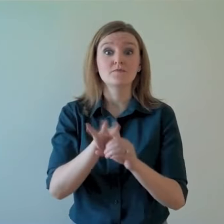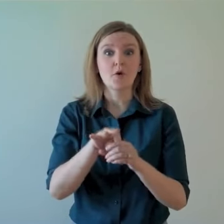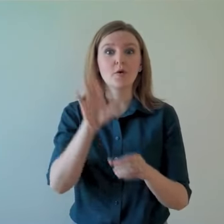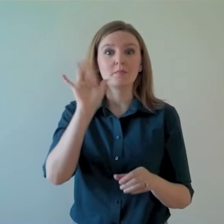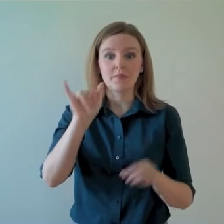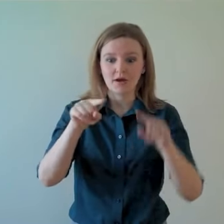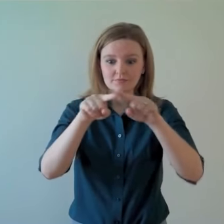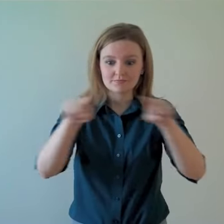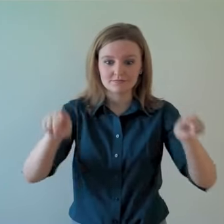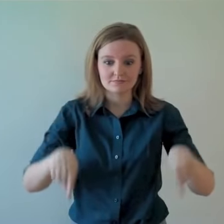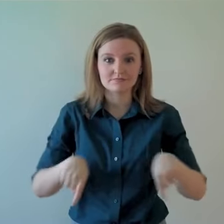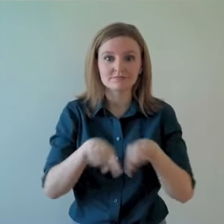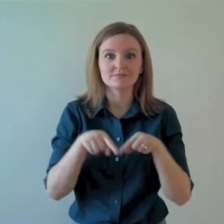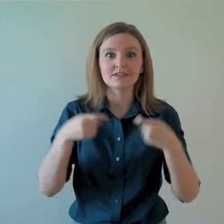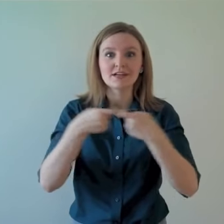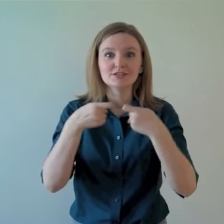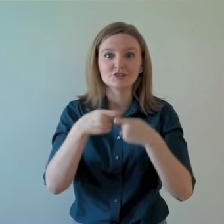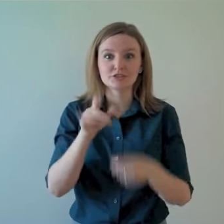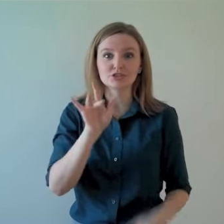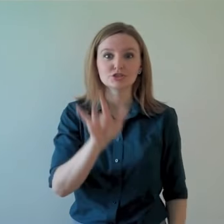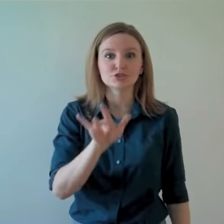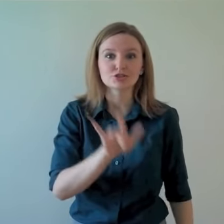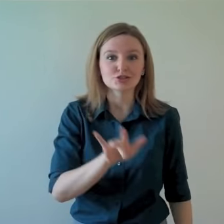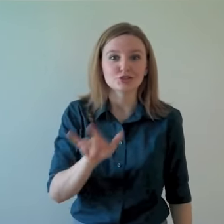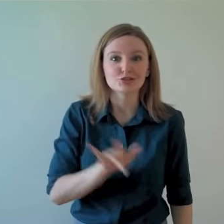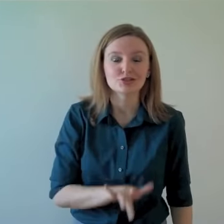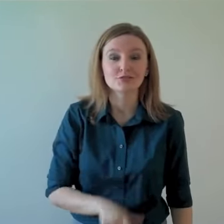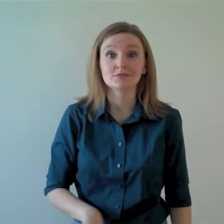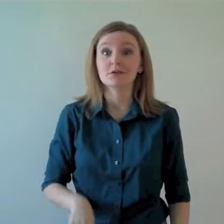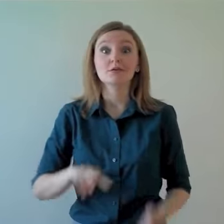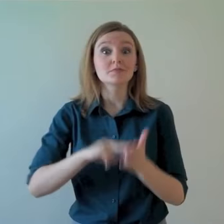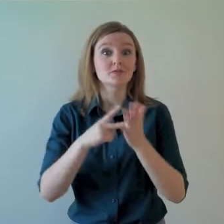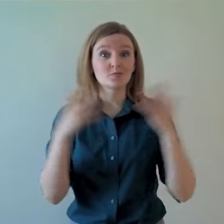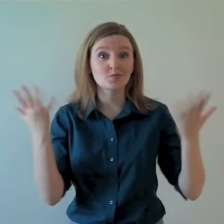because you are able to vote by touchscreen.